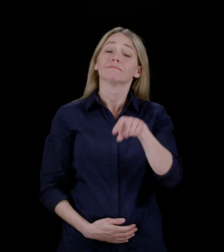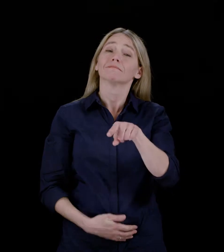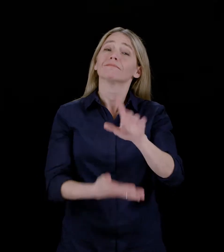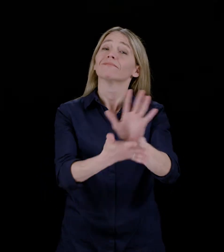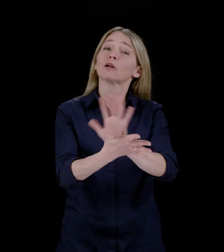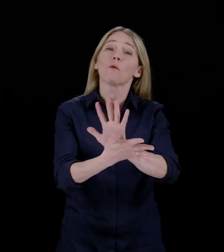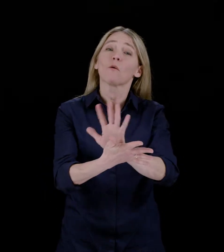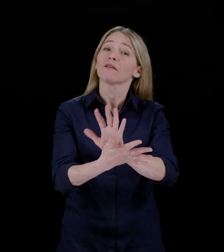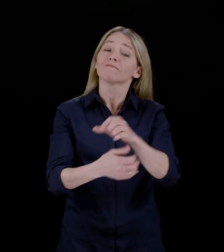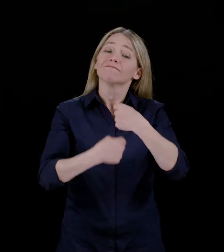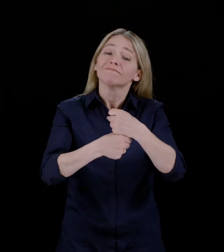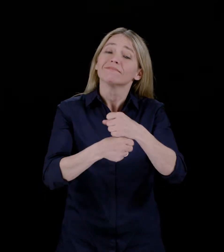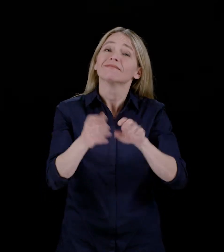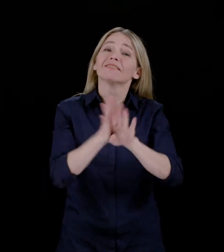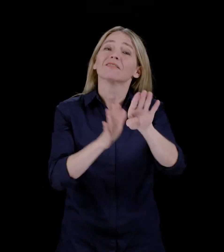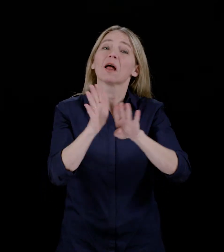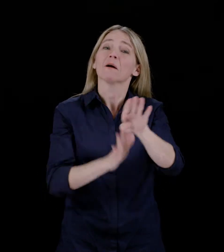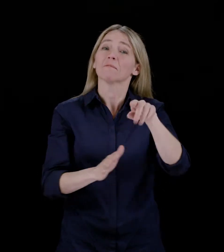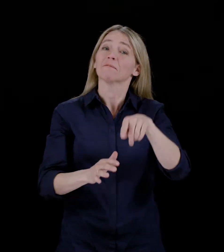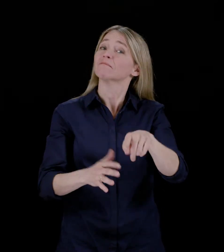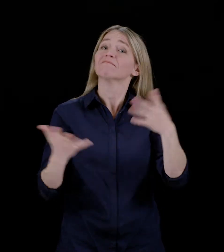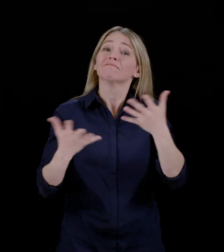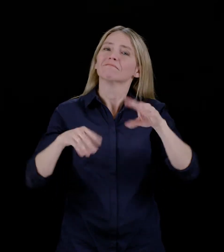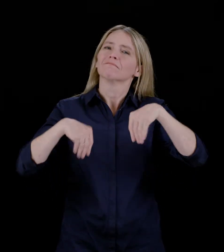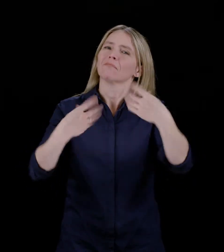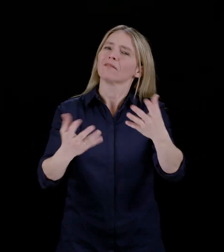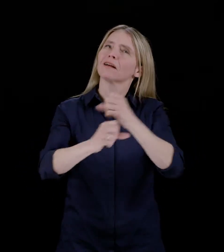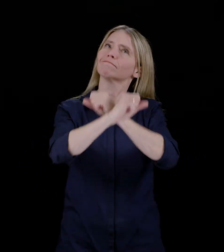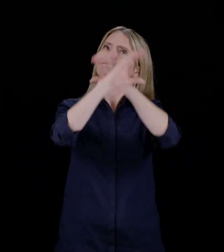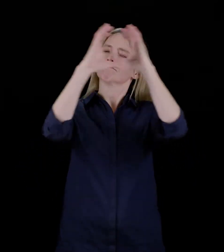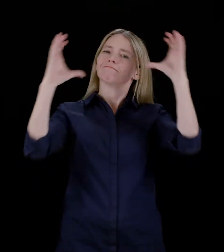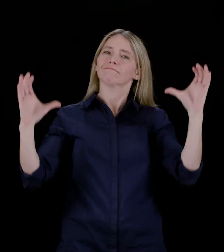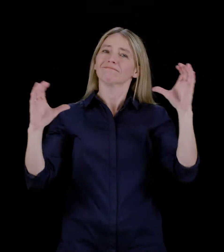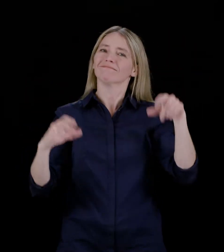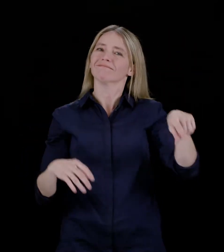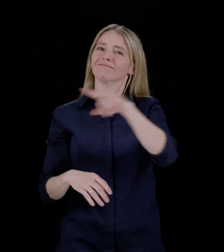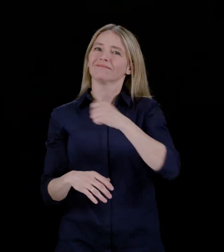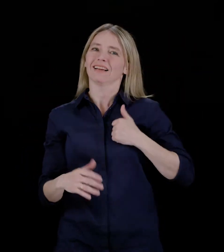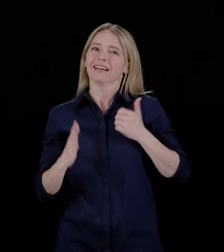These videos were developed to provide an overview of the Canadian Wireless Public Alerting